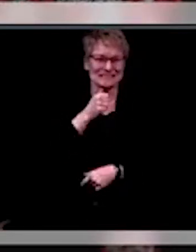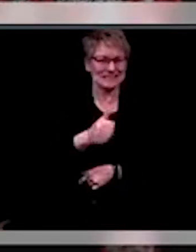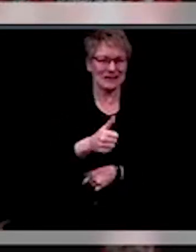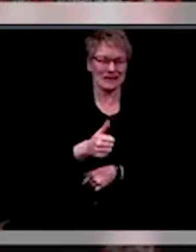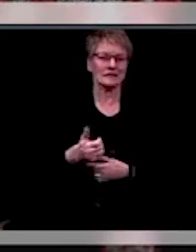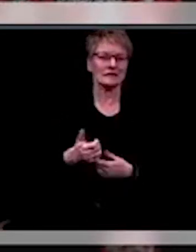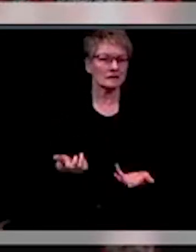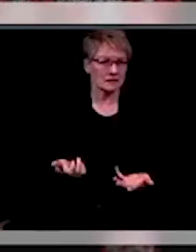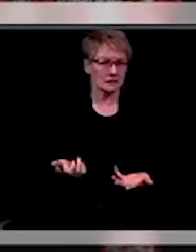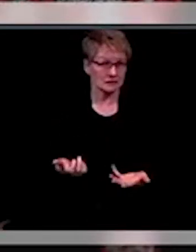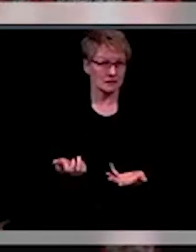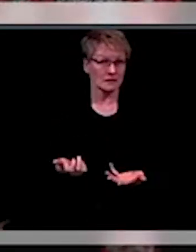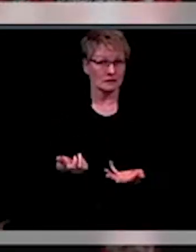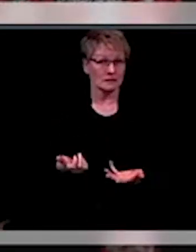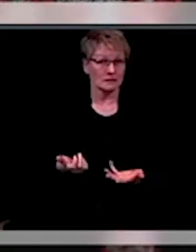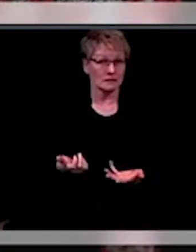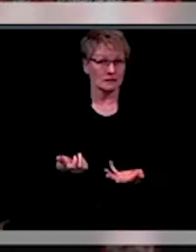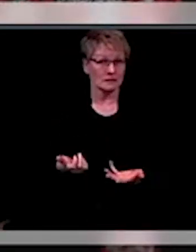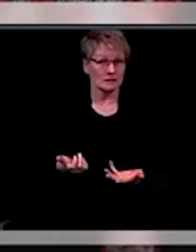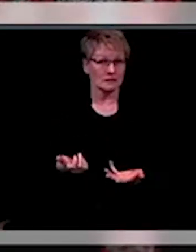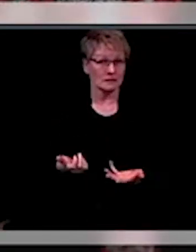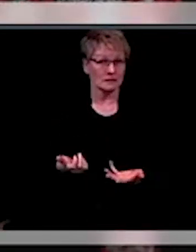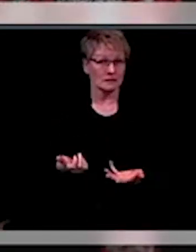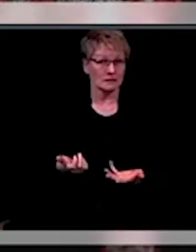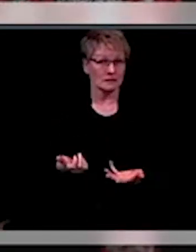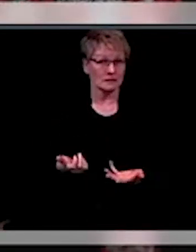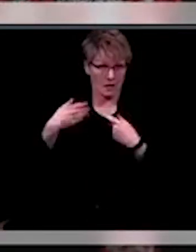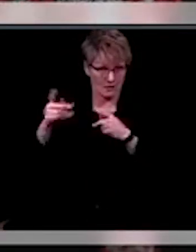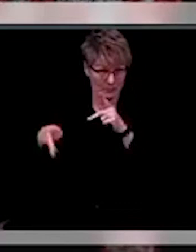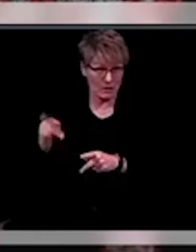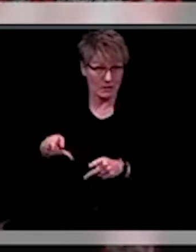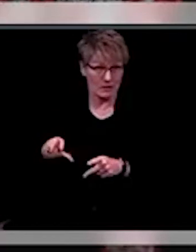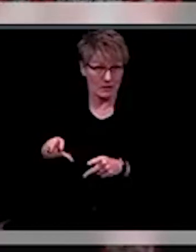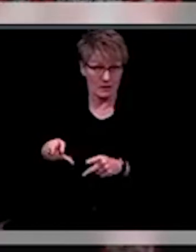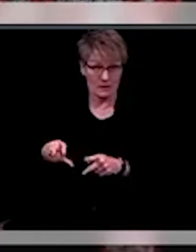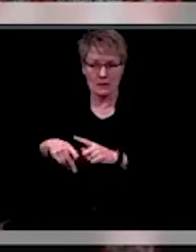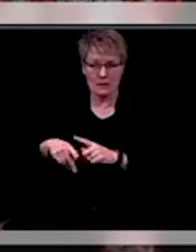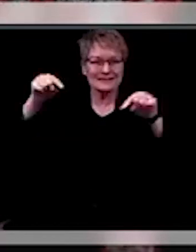what we see in younger populations. But this is a communicable disease. This isn't a bee sting